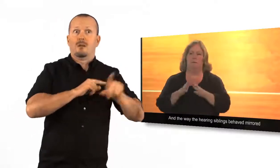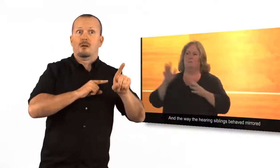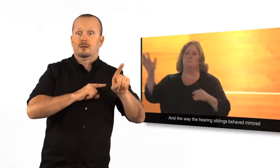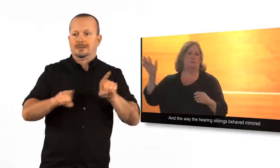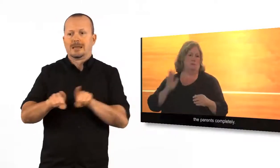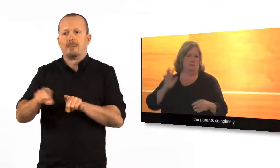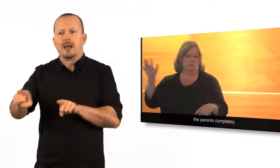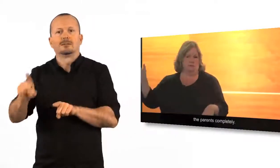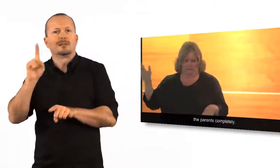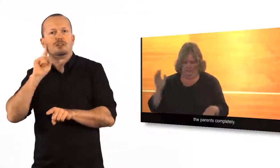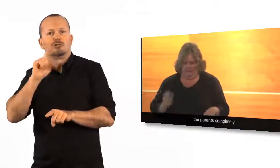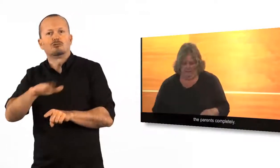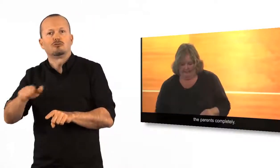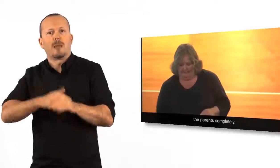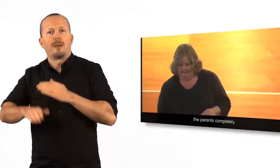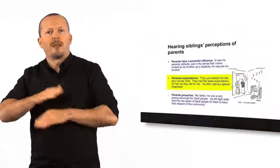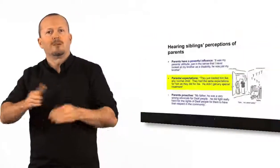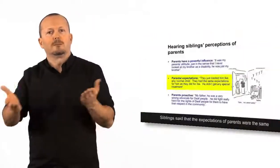mirrored the parents completely.